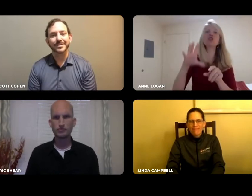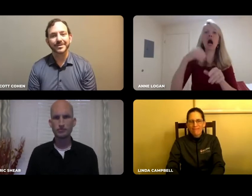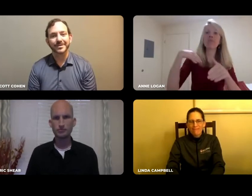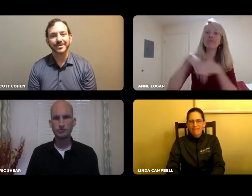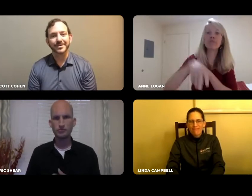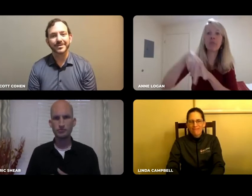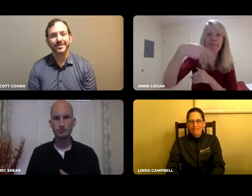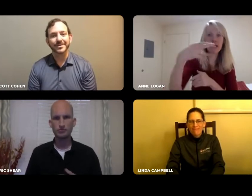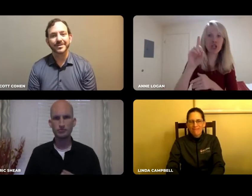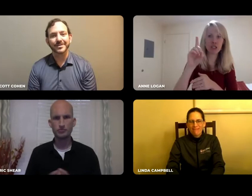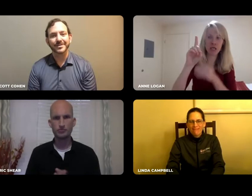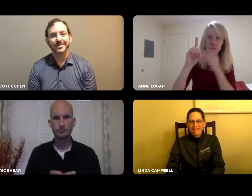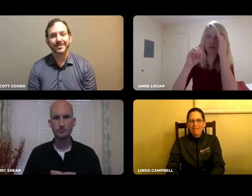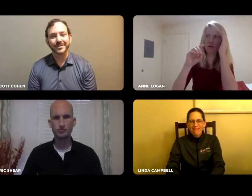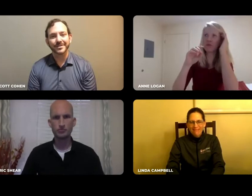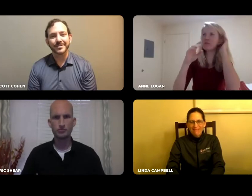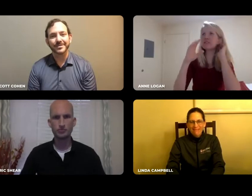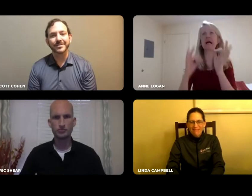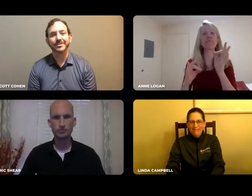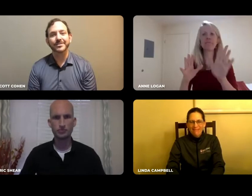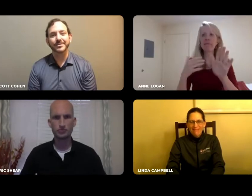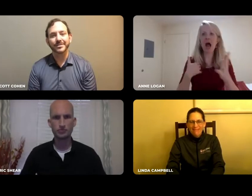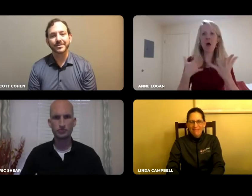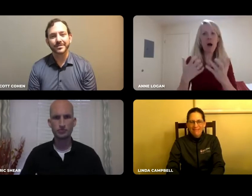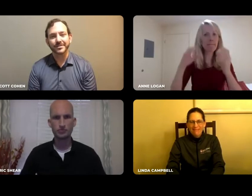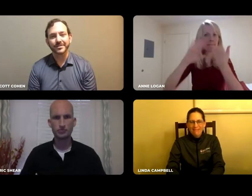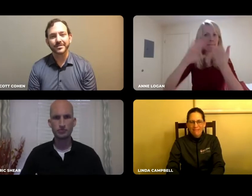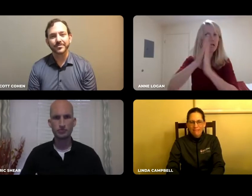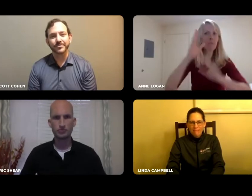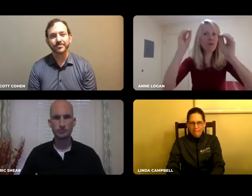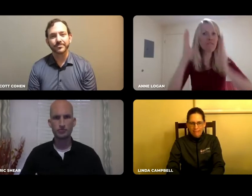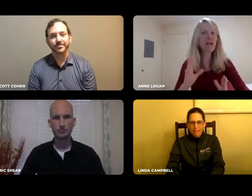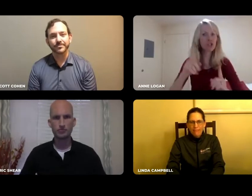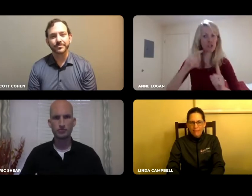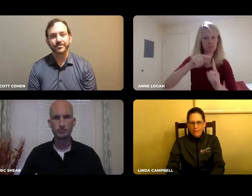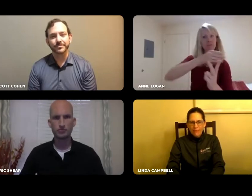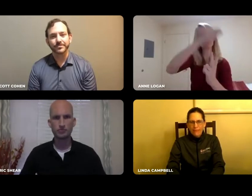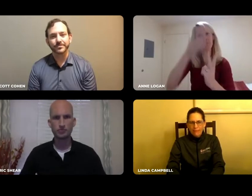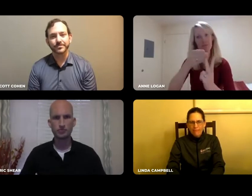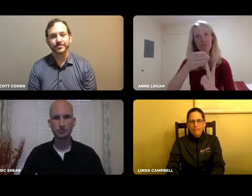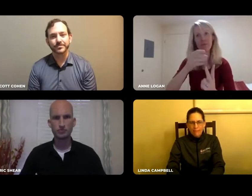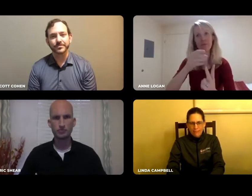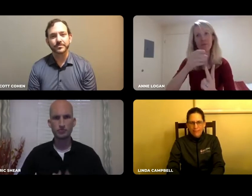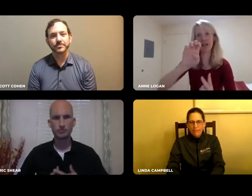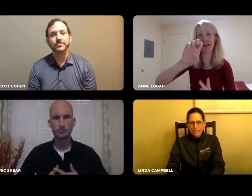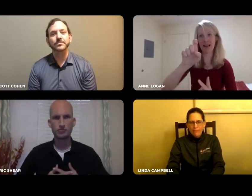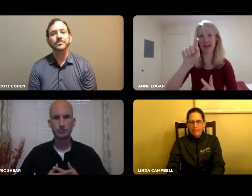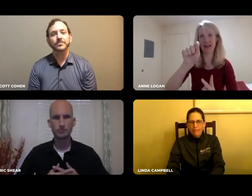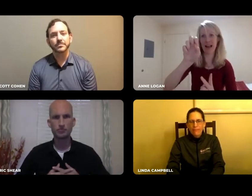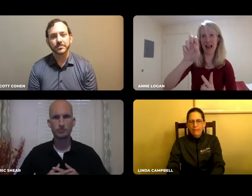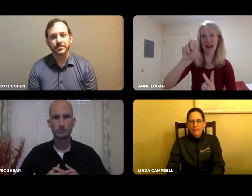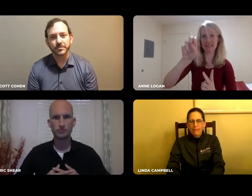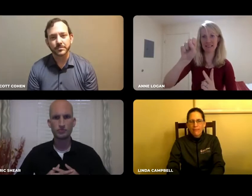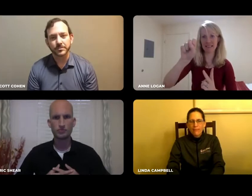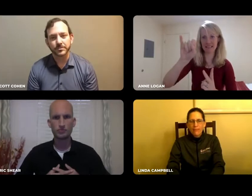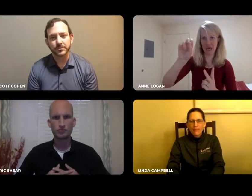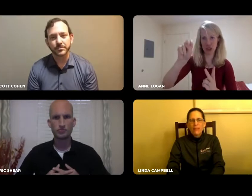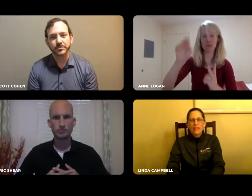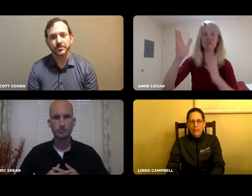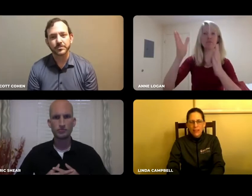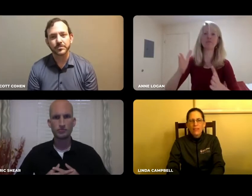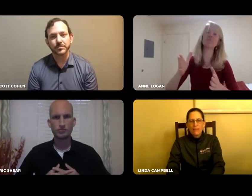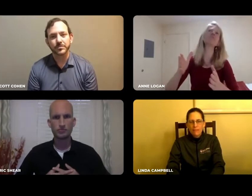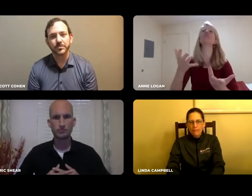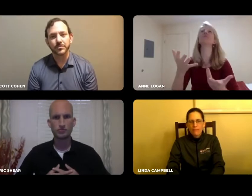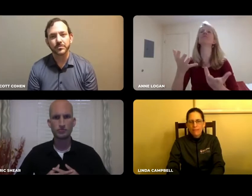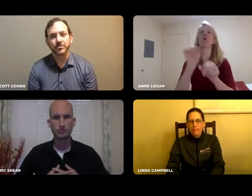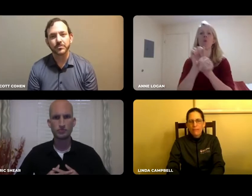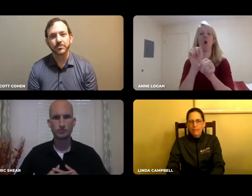I knew I wanted to become a professor.